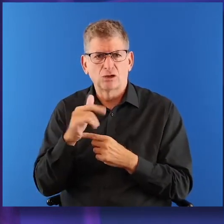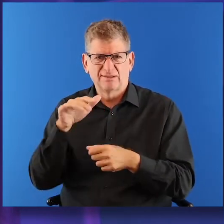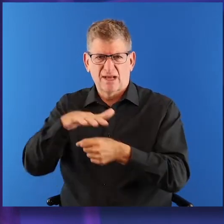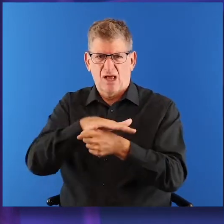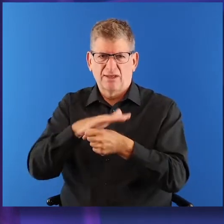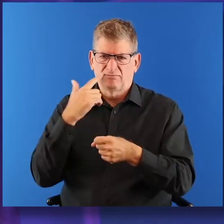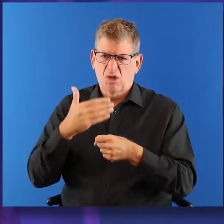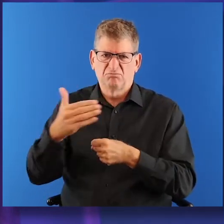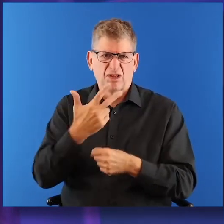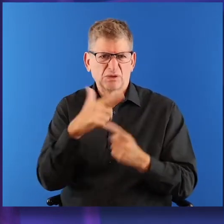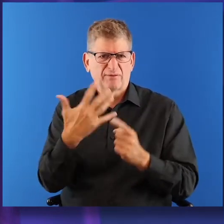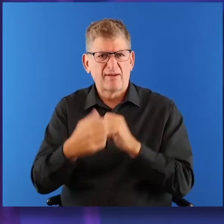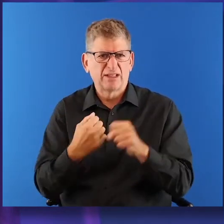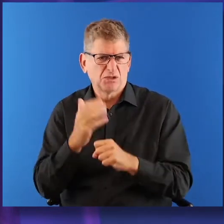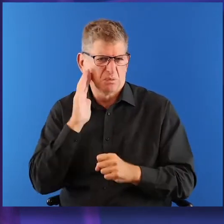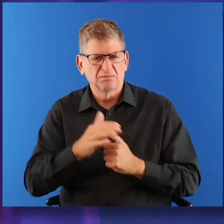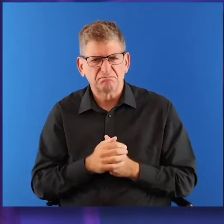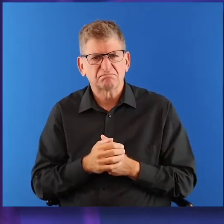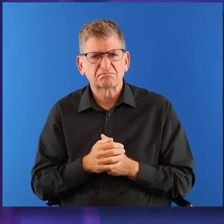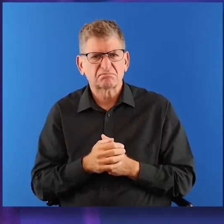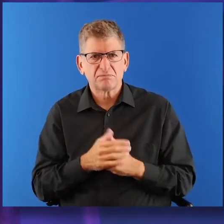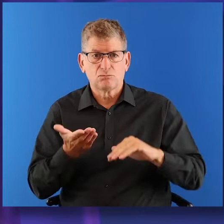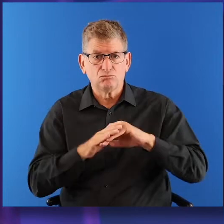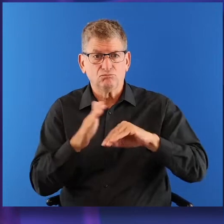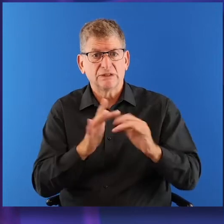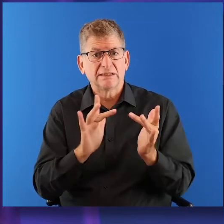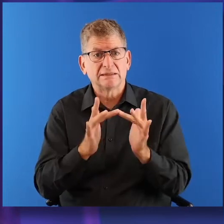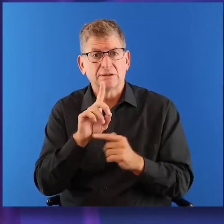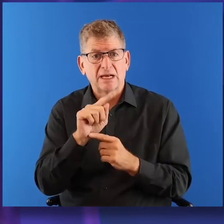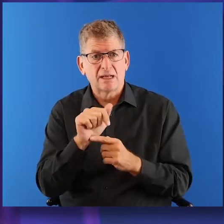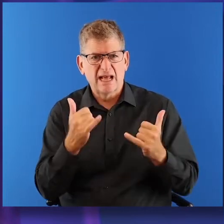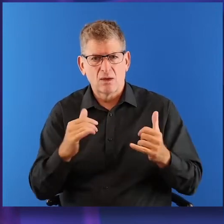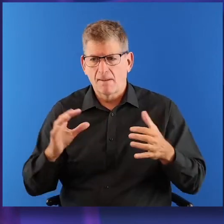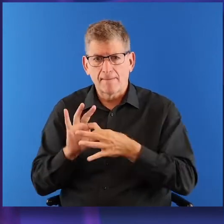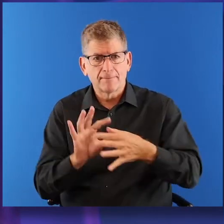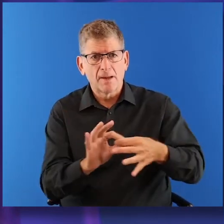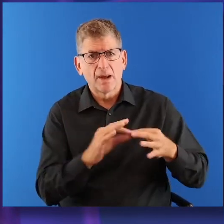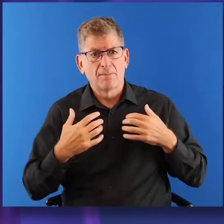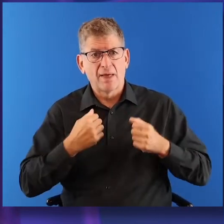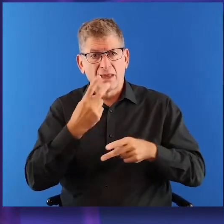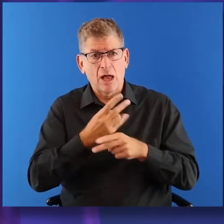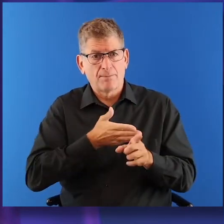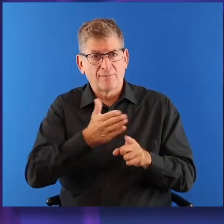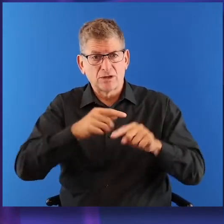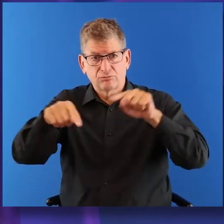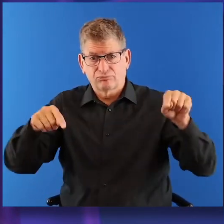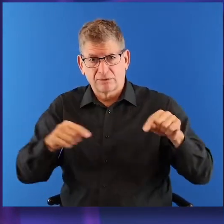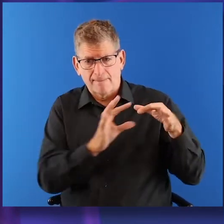and informal caregivers and, in fact, connecting all the way back to medical researchers, opening up the possibility that